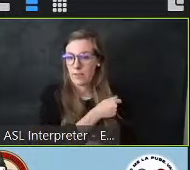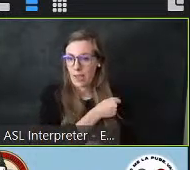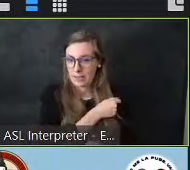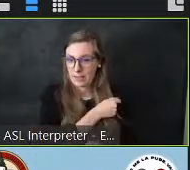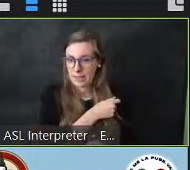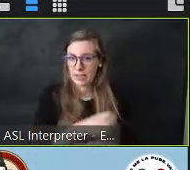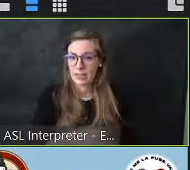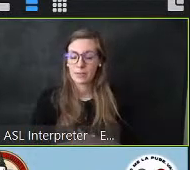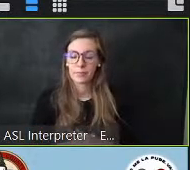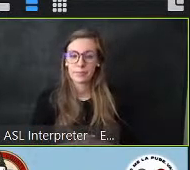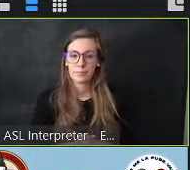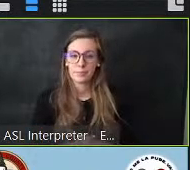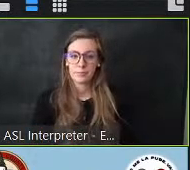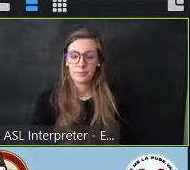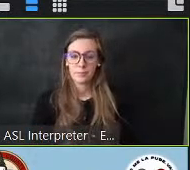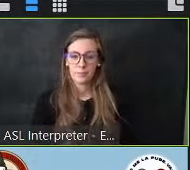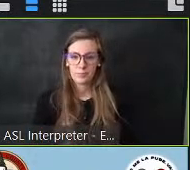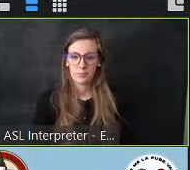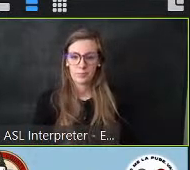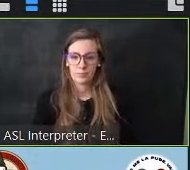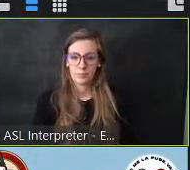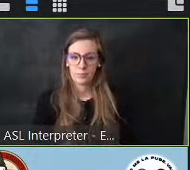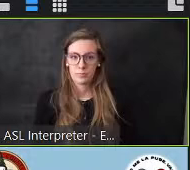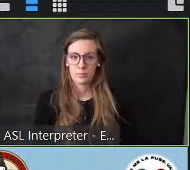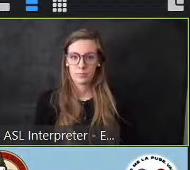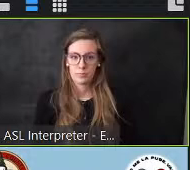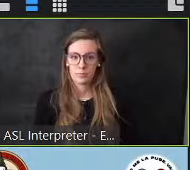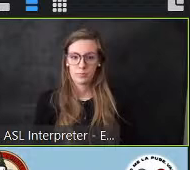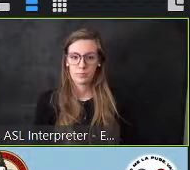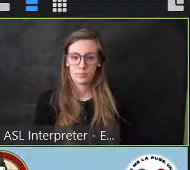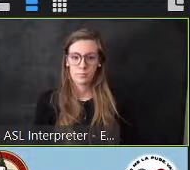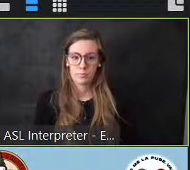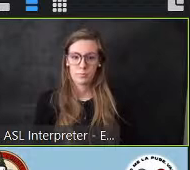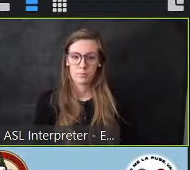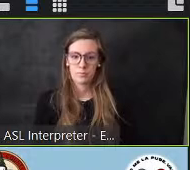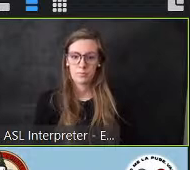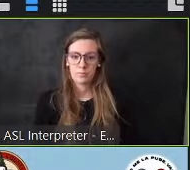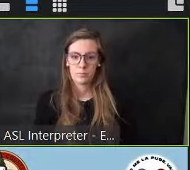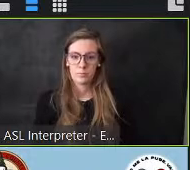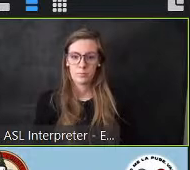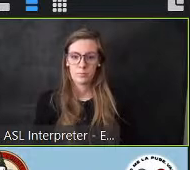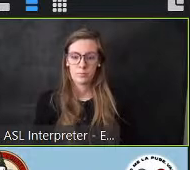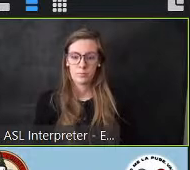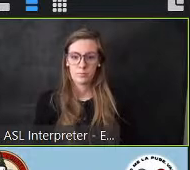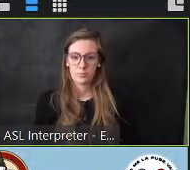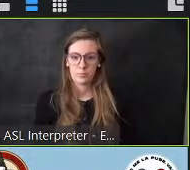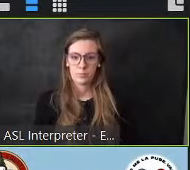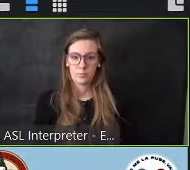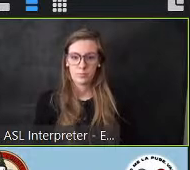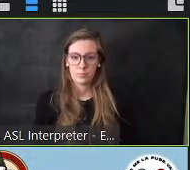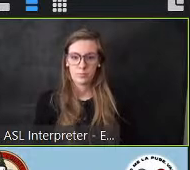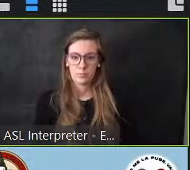And I had those on bones. Ellison, So remember, the Orange are the